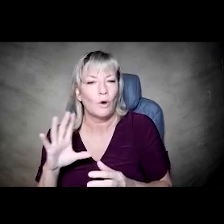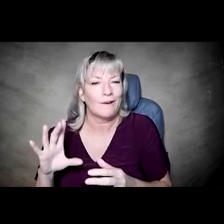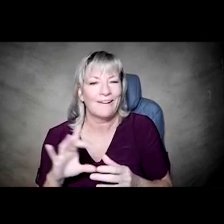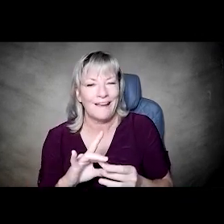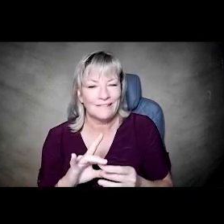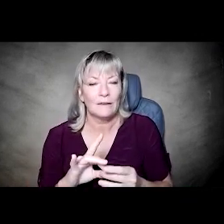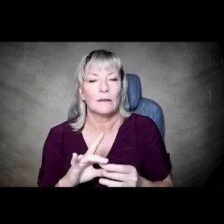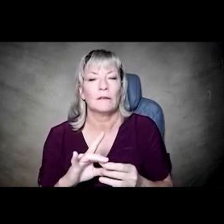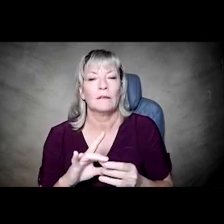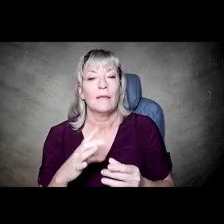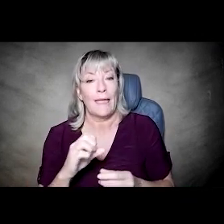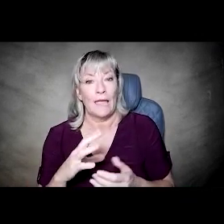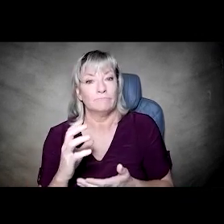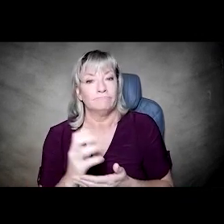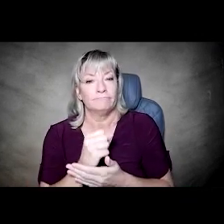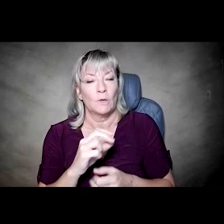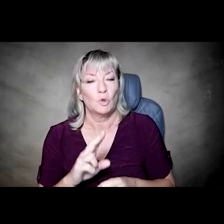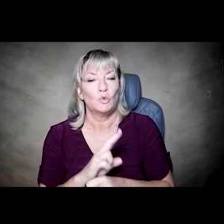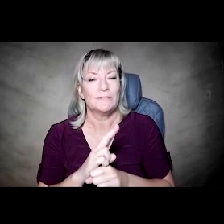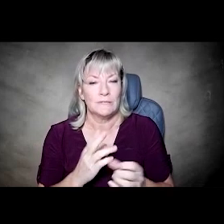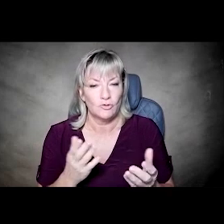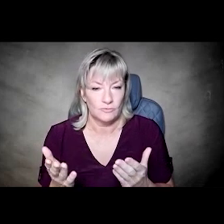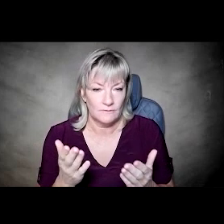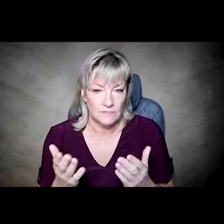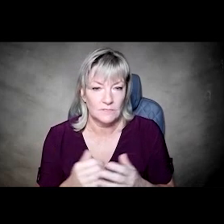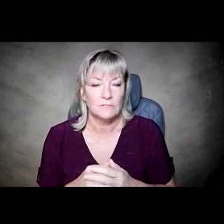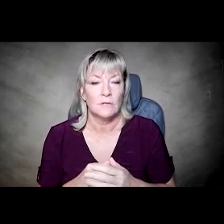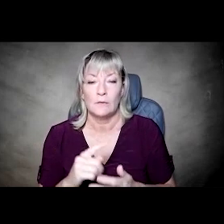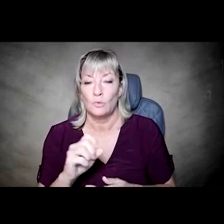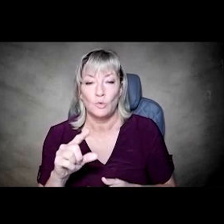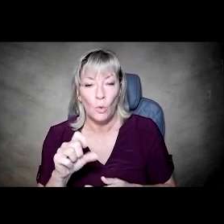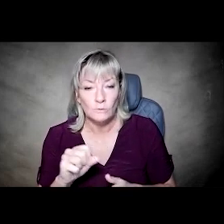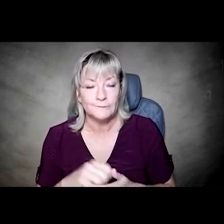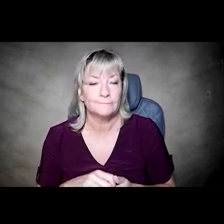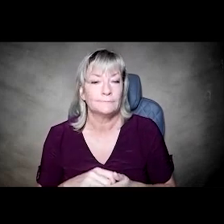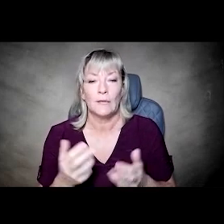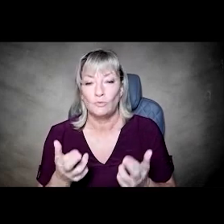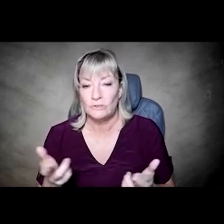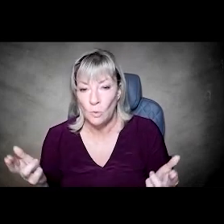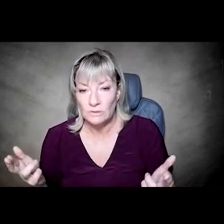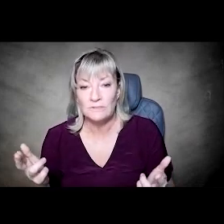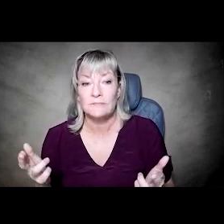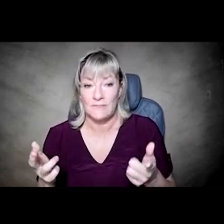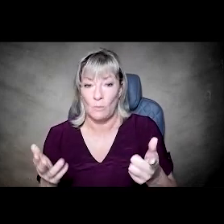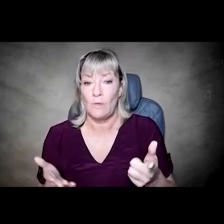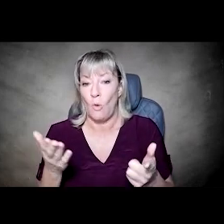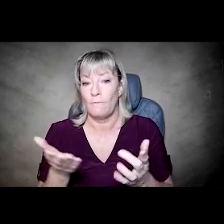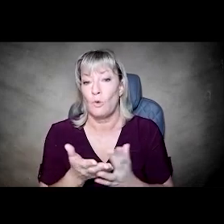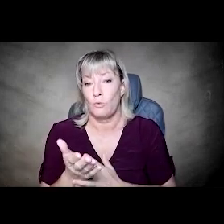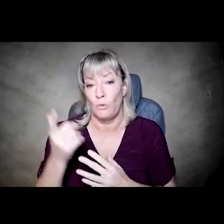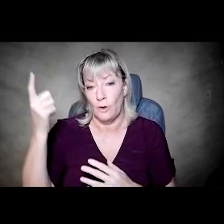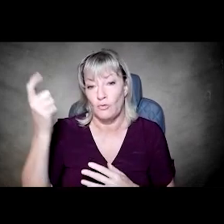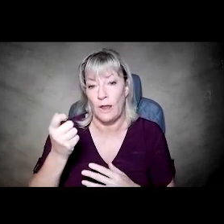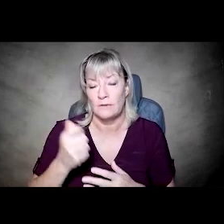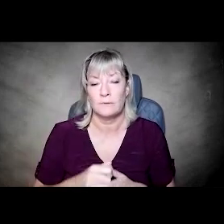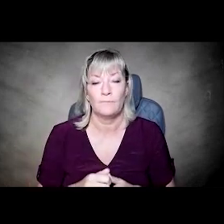in connecting with and utilizing the services, tools, and resources offered through the grant.